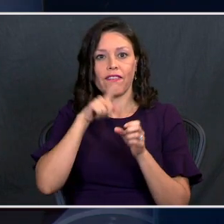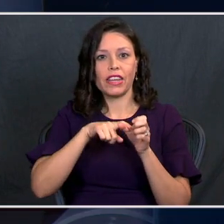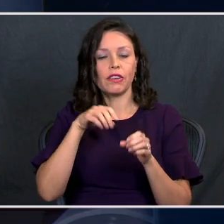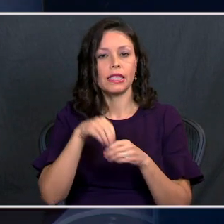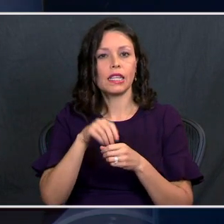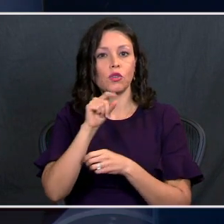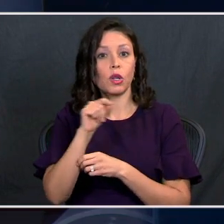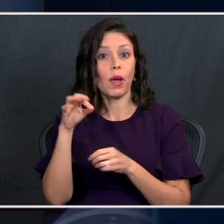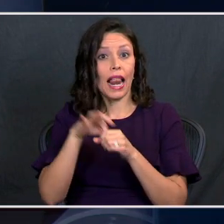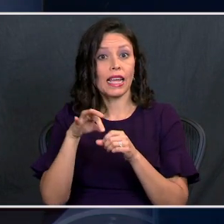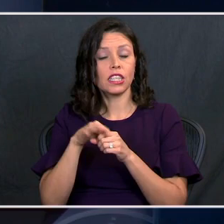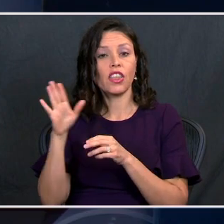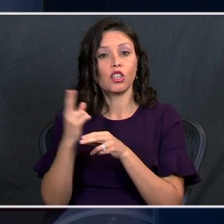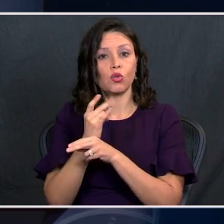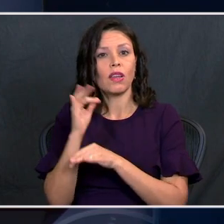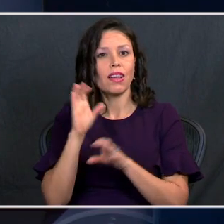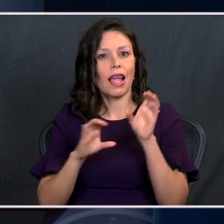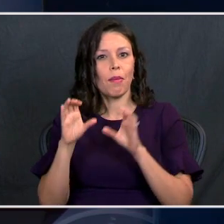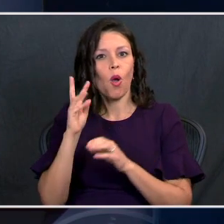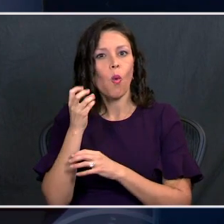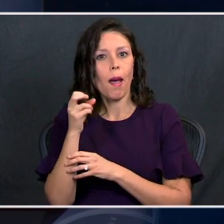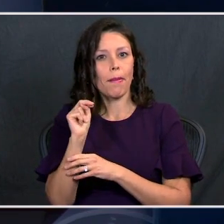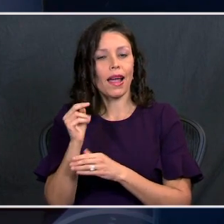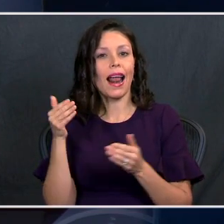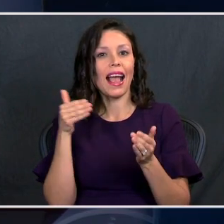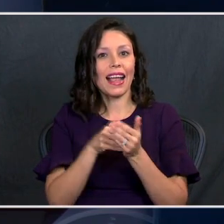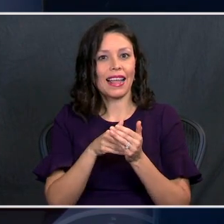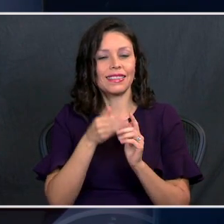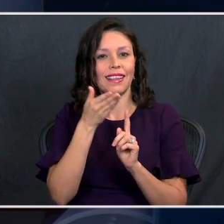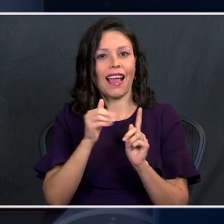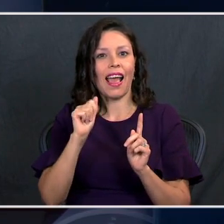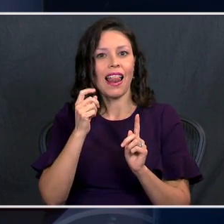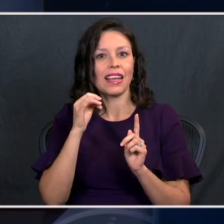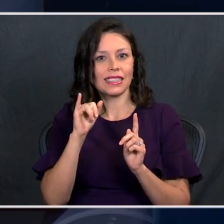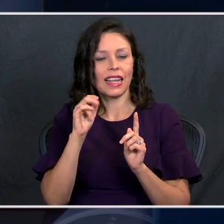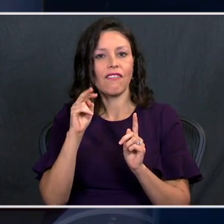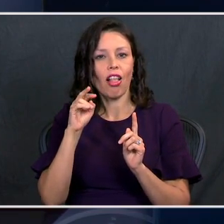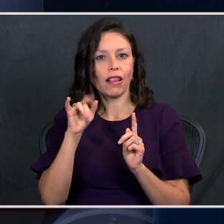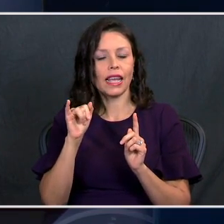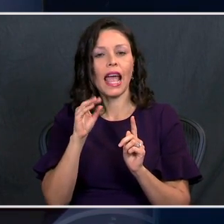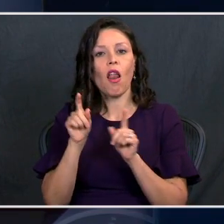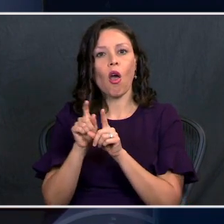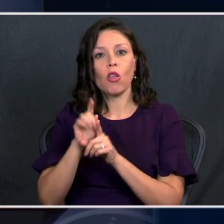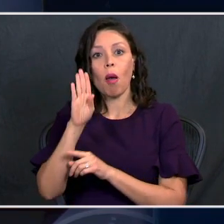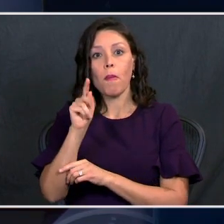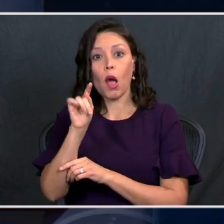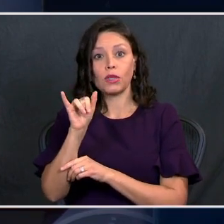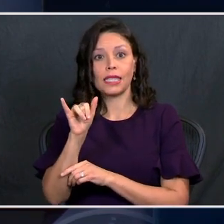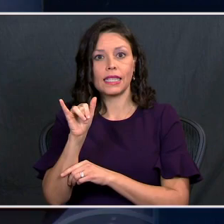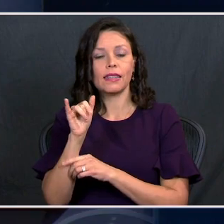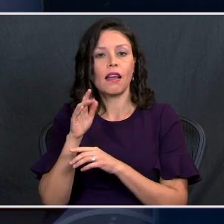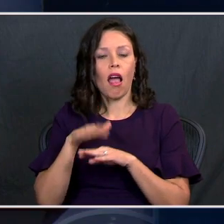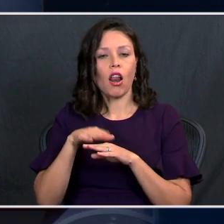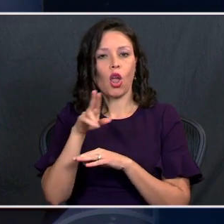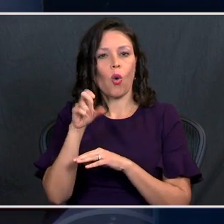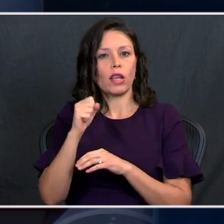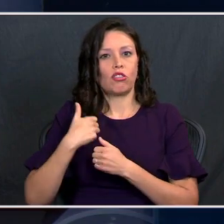its use of chemical weapons against Alexei Navalny, and the alleged bounties on U.S. soldiers in Afghanistan. That is ongoing.